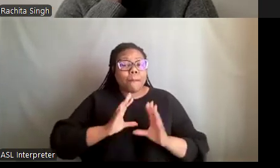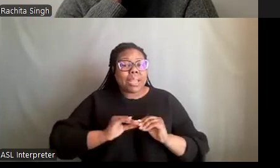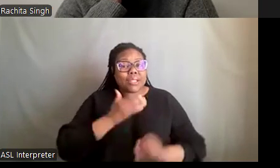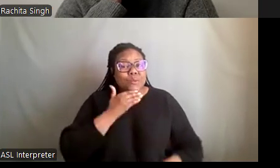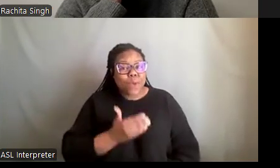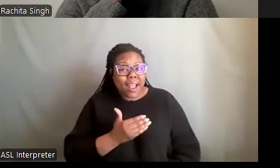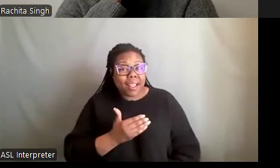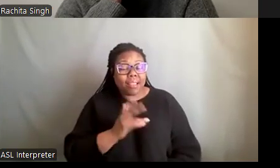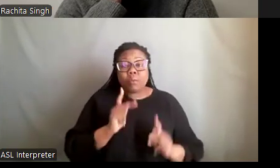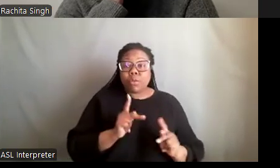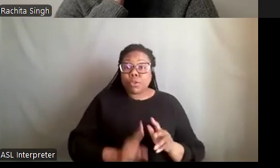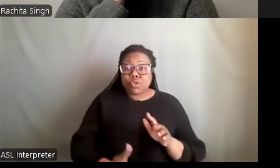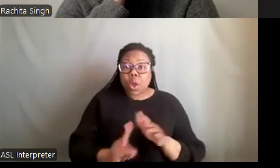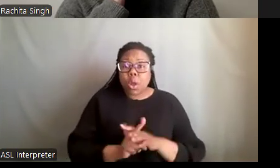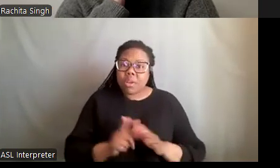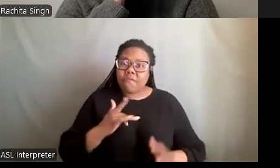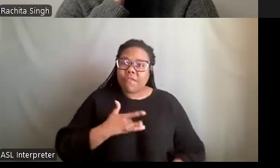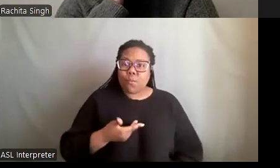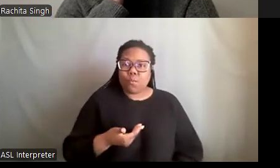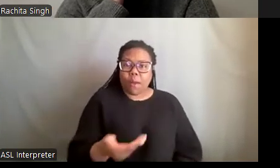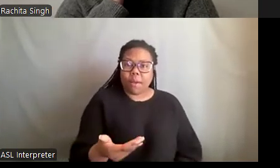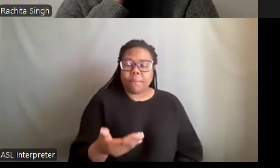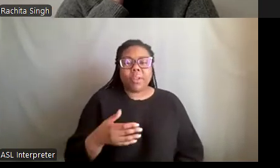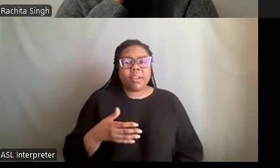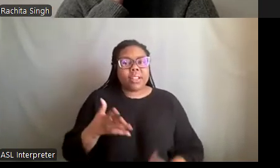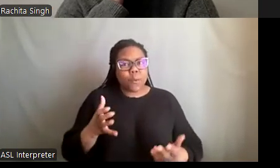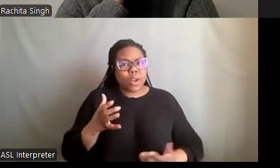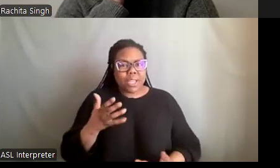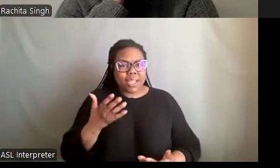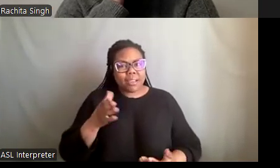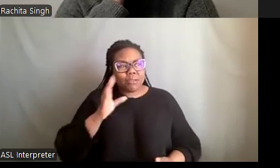setting up any meetings so that people feel welcomed when